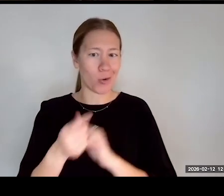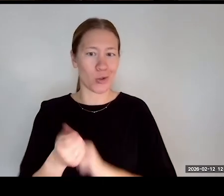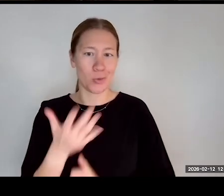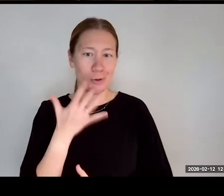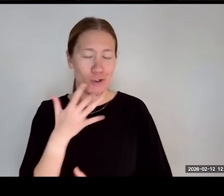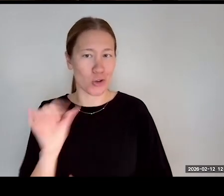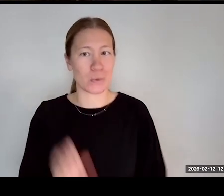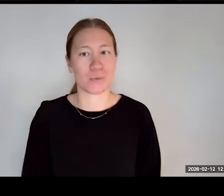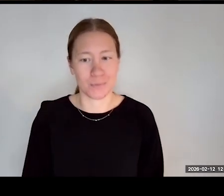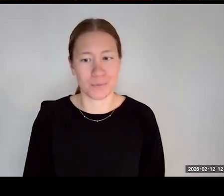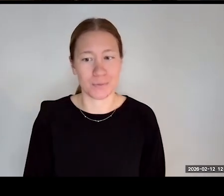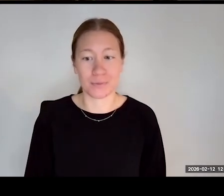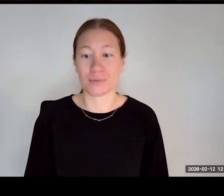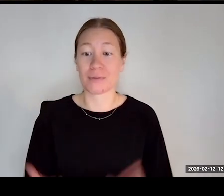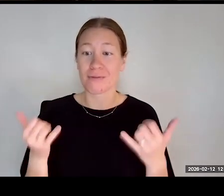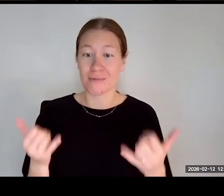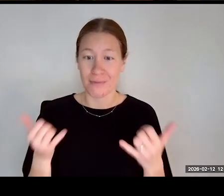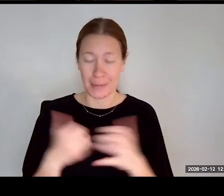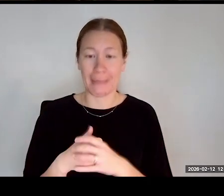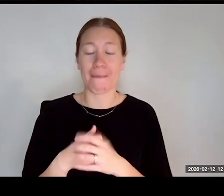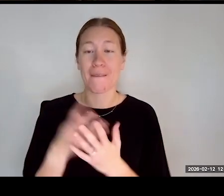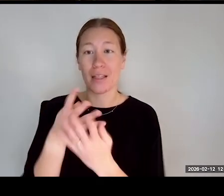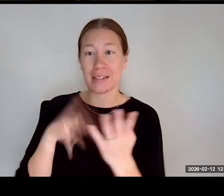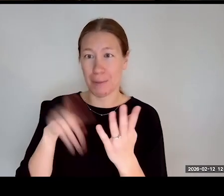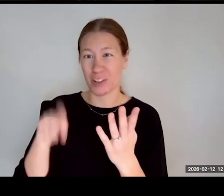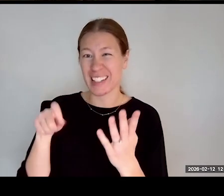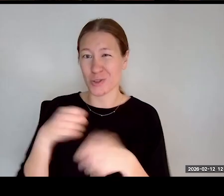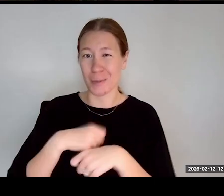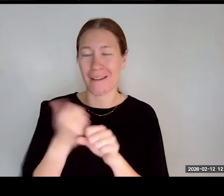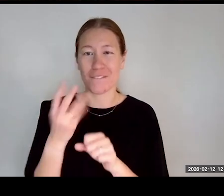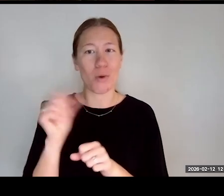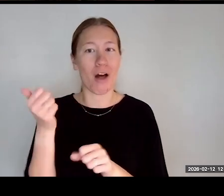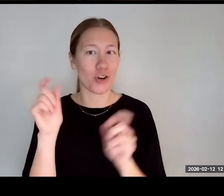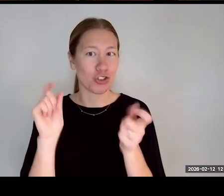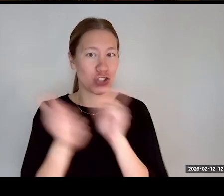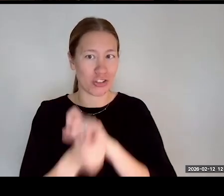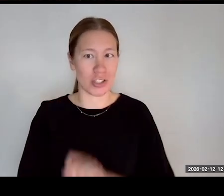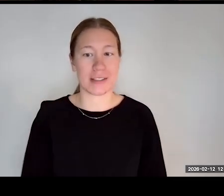Then in the table, I also need to make a couple of changes. So with my cursor inside of the table,